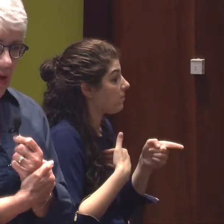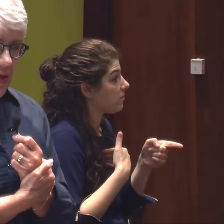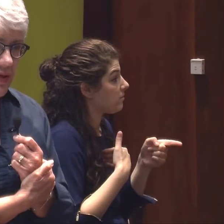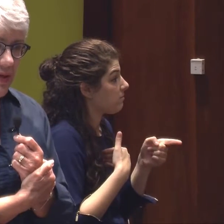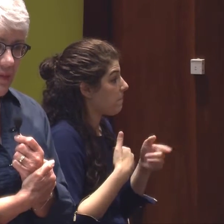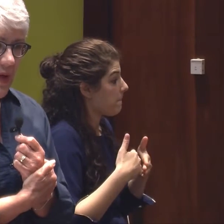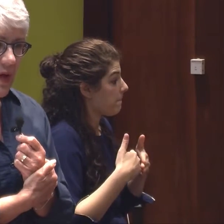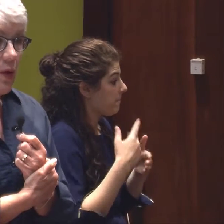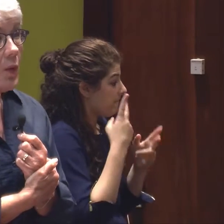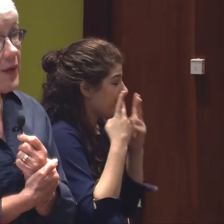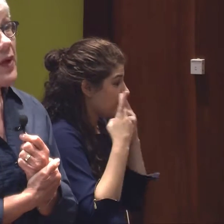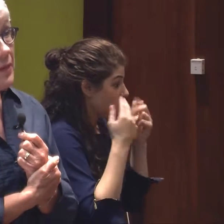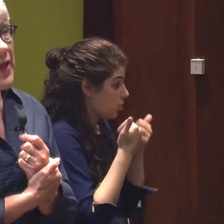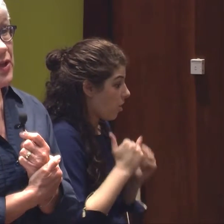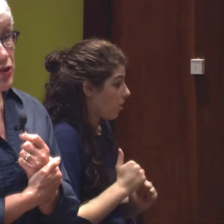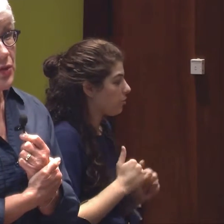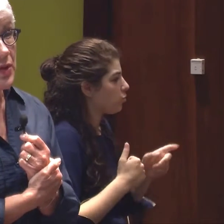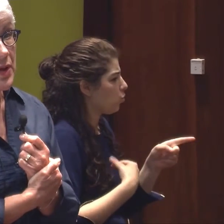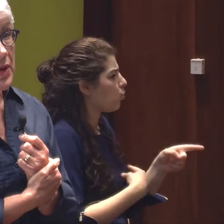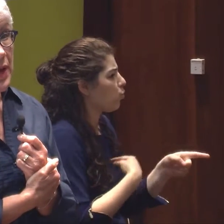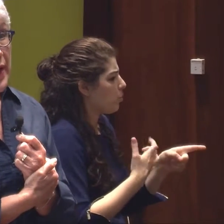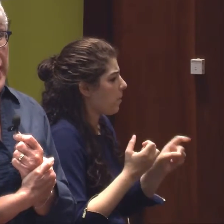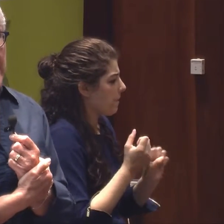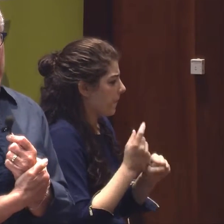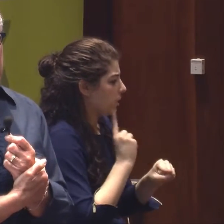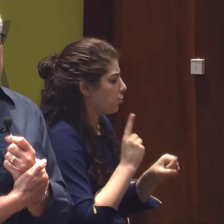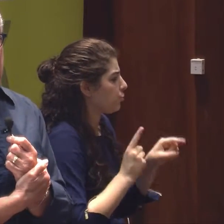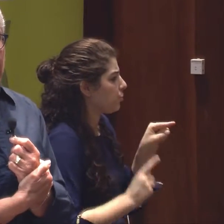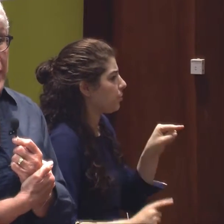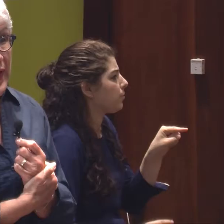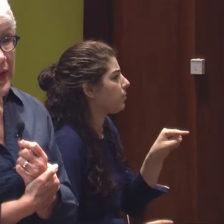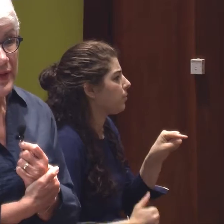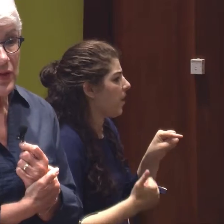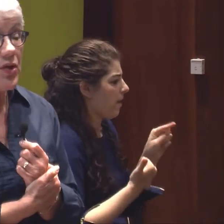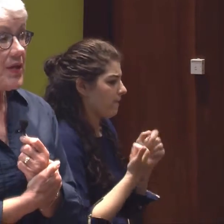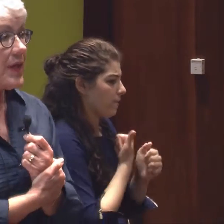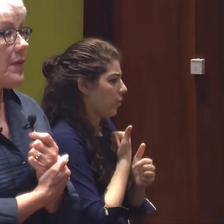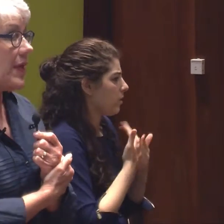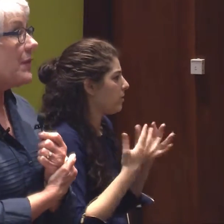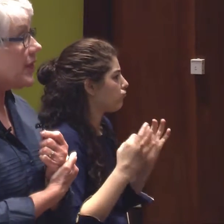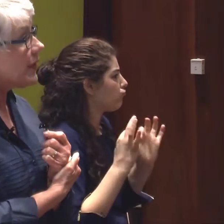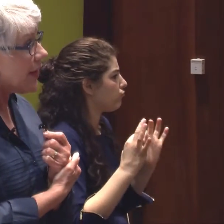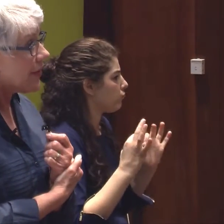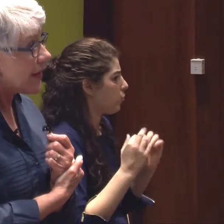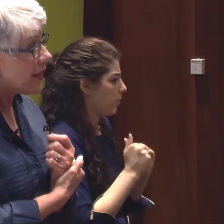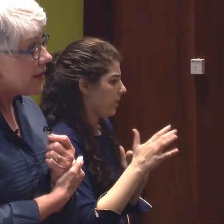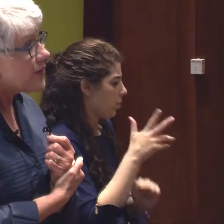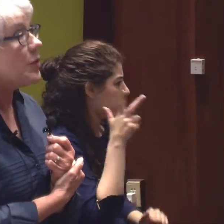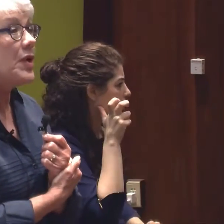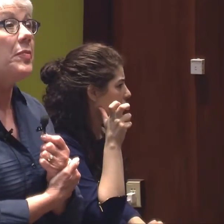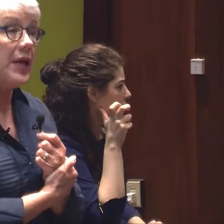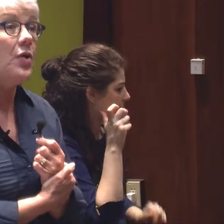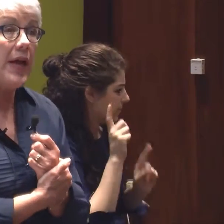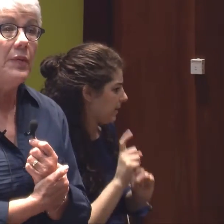loss, we want to make sure that everything is as good as it can be with their hearing. So would it be okay with